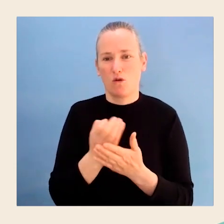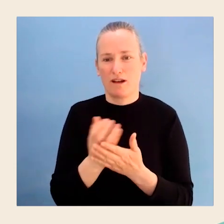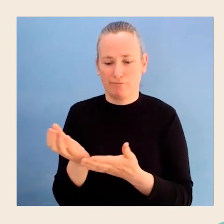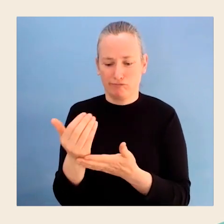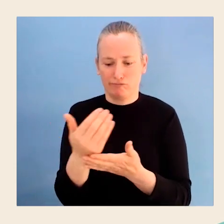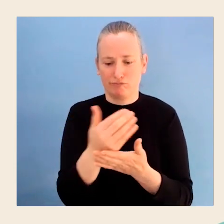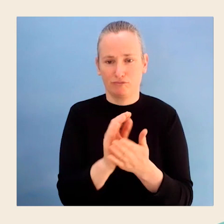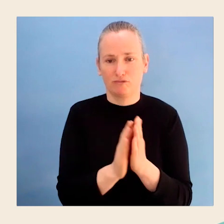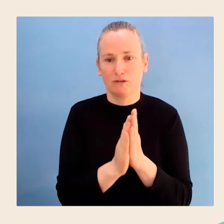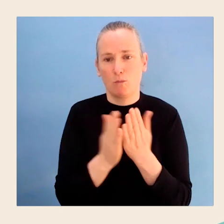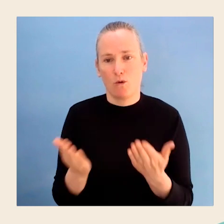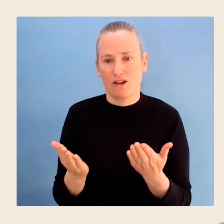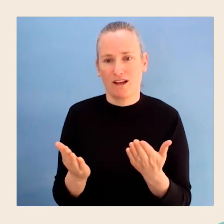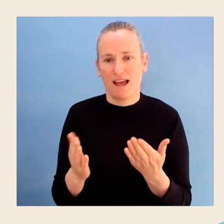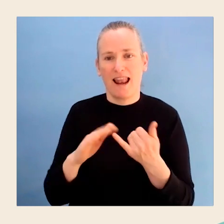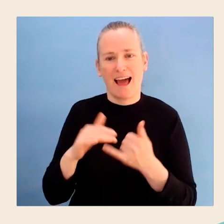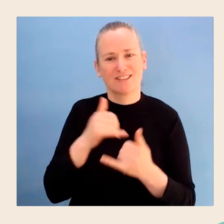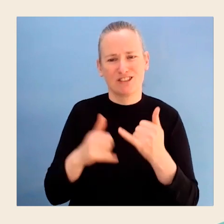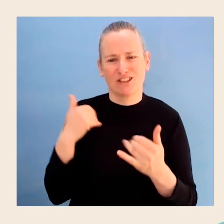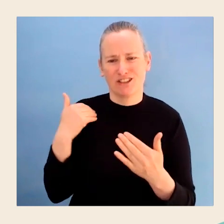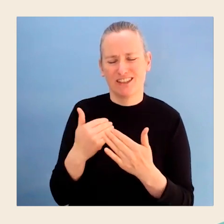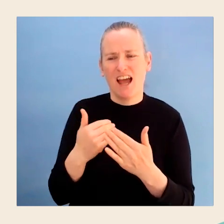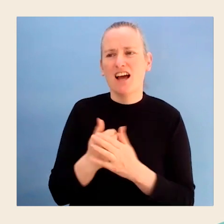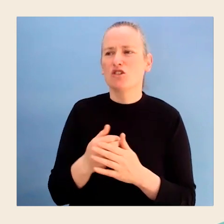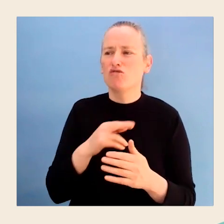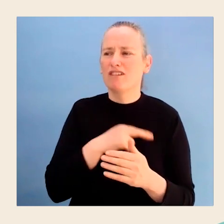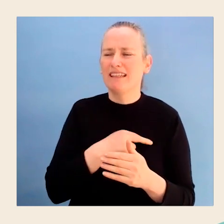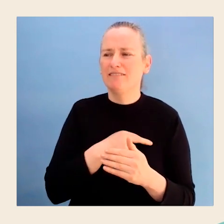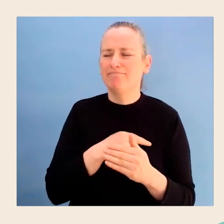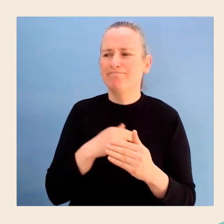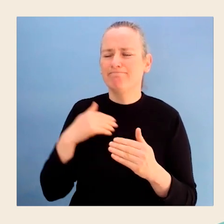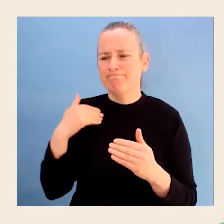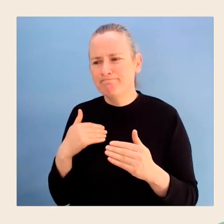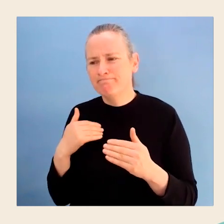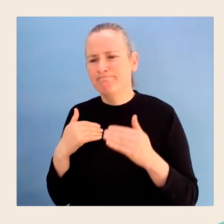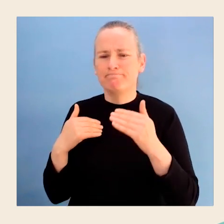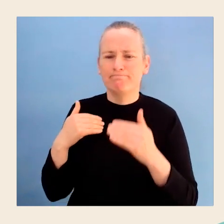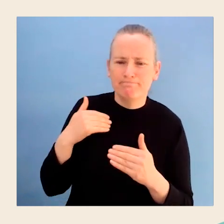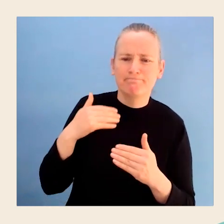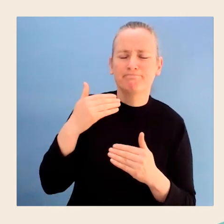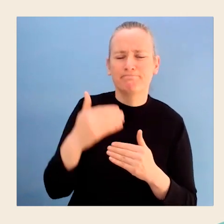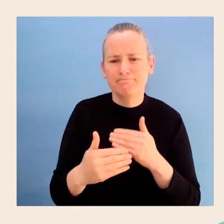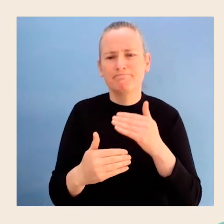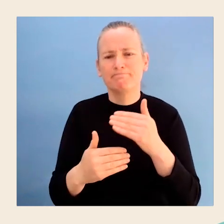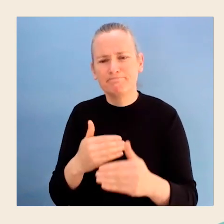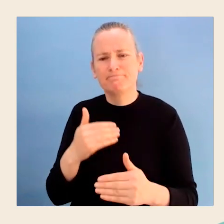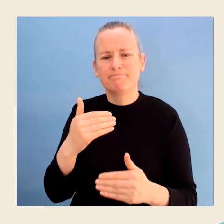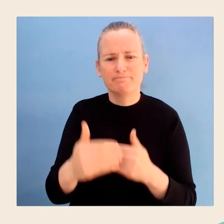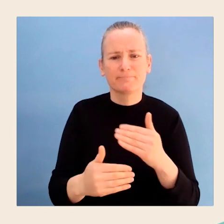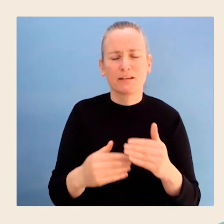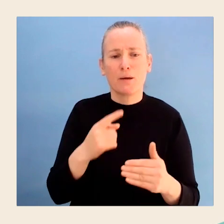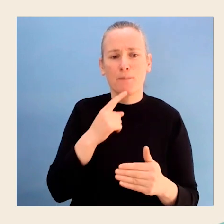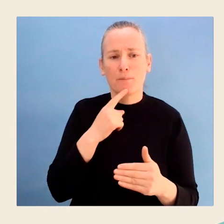So everything's been very gradual but very rewarding.